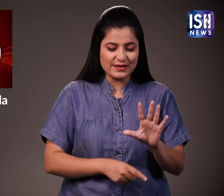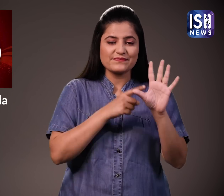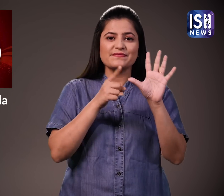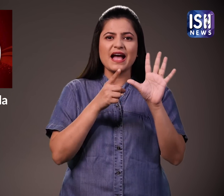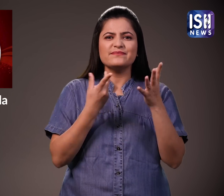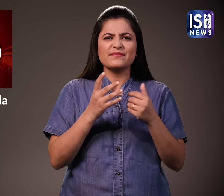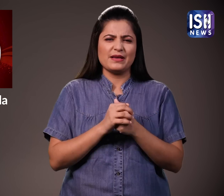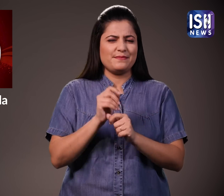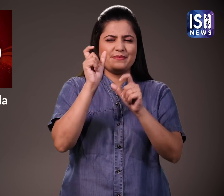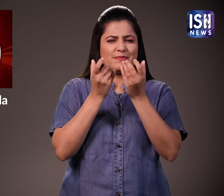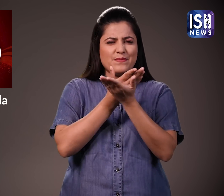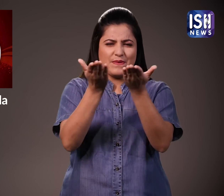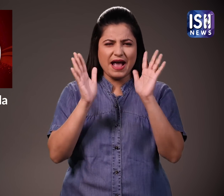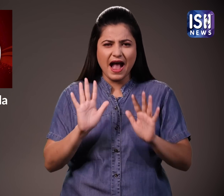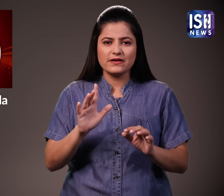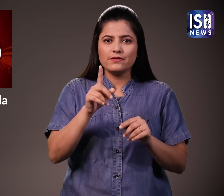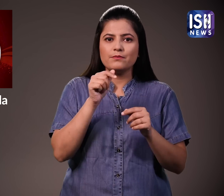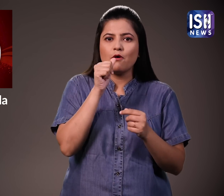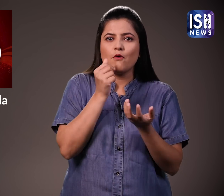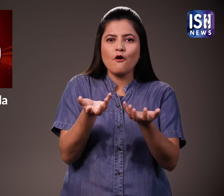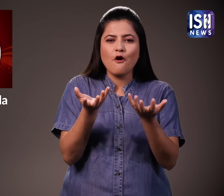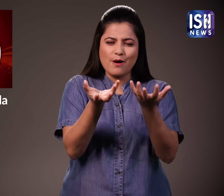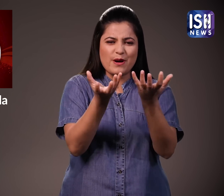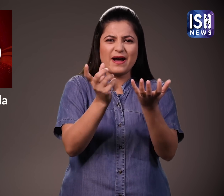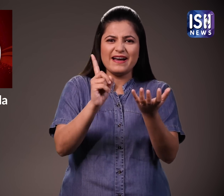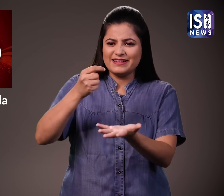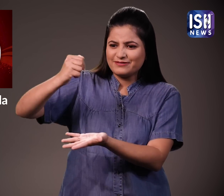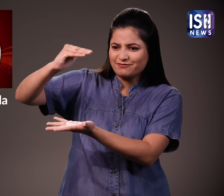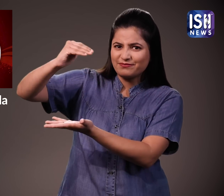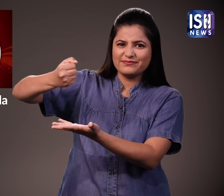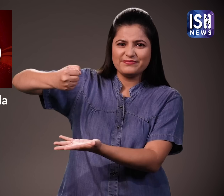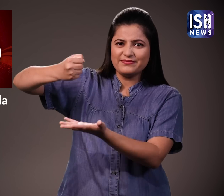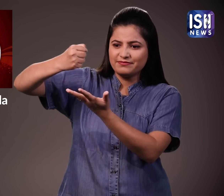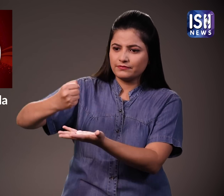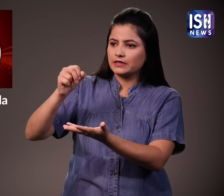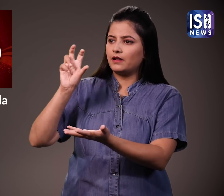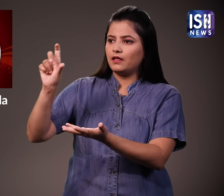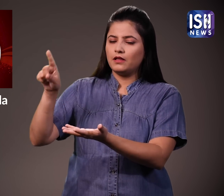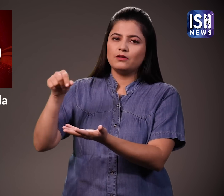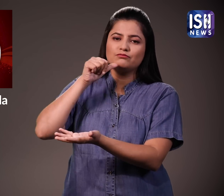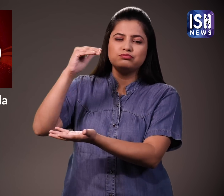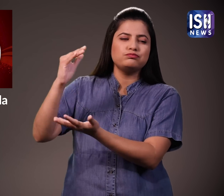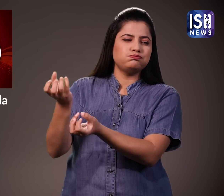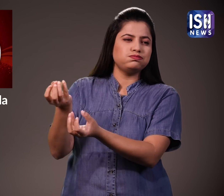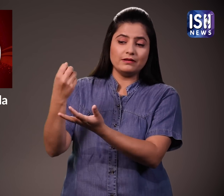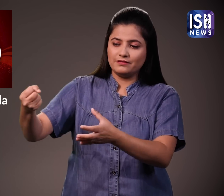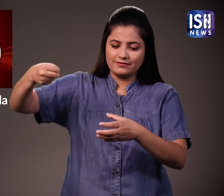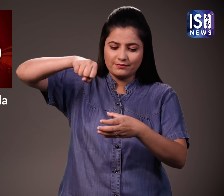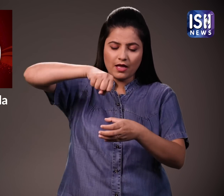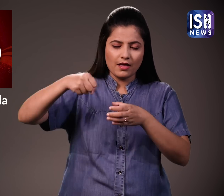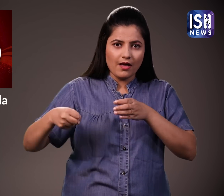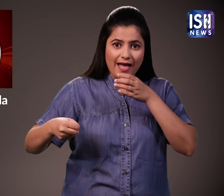5. Many of you use hot water kettles.